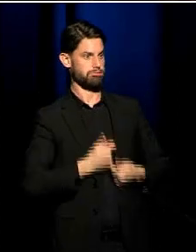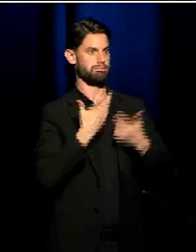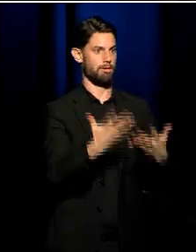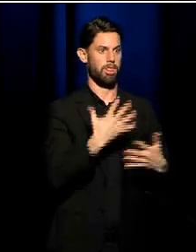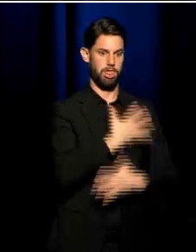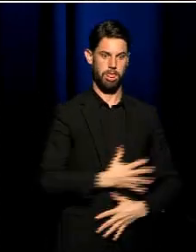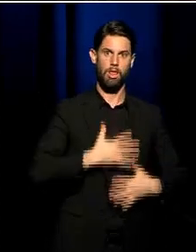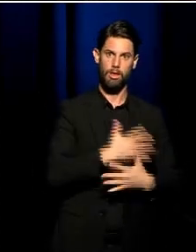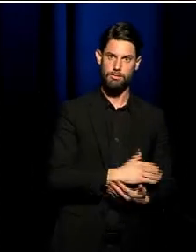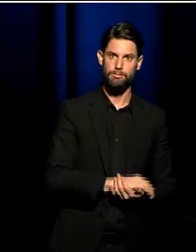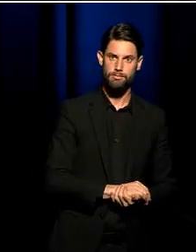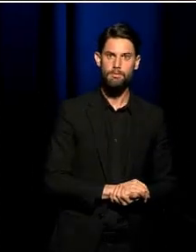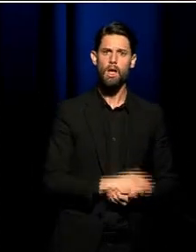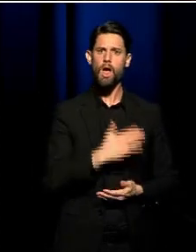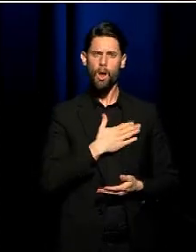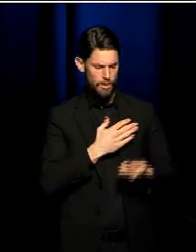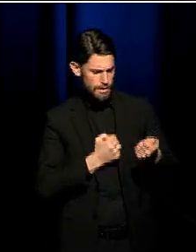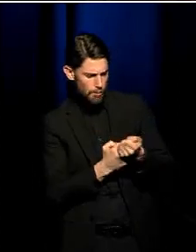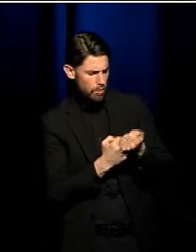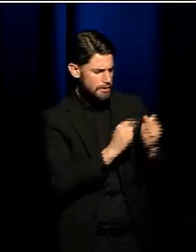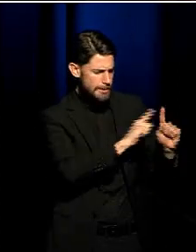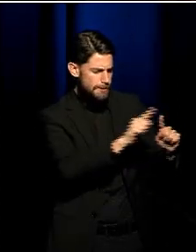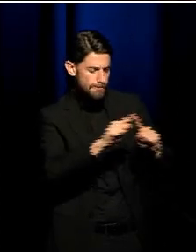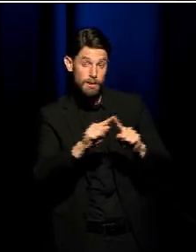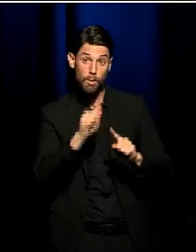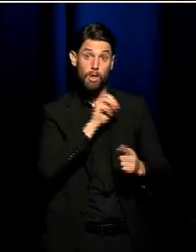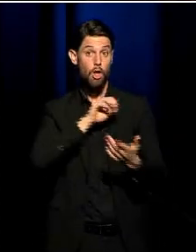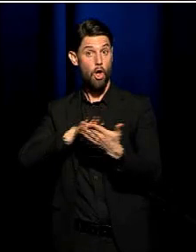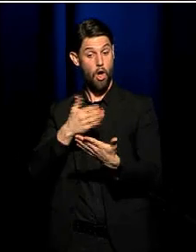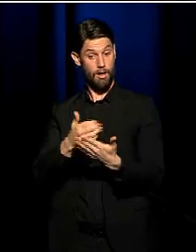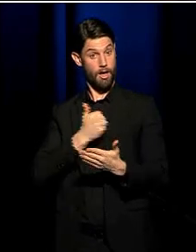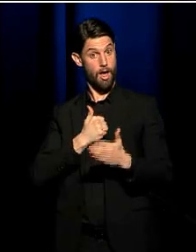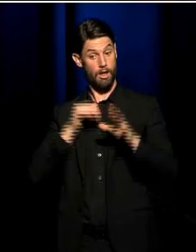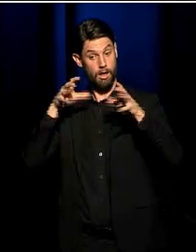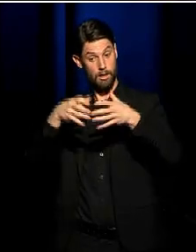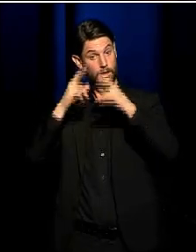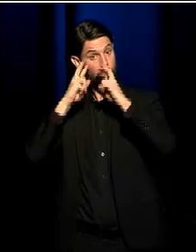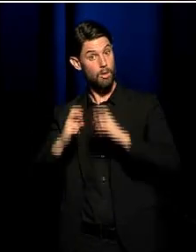Updates about these supports will be published on the Royal Commission's website where you can also sign up to the Commission's mailing list